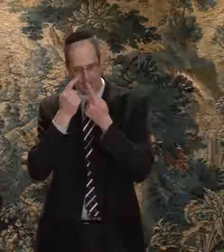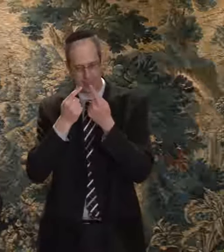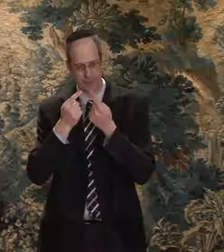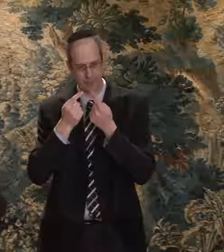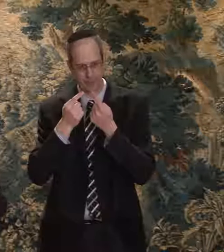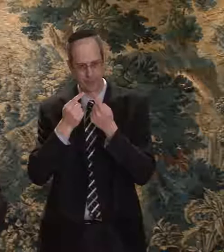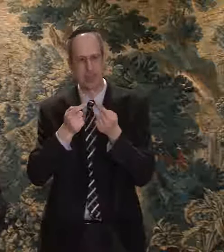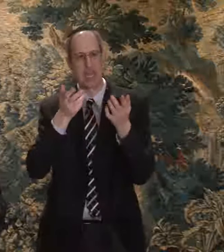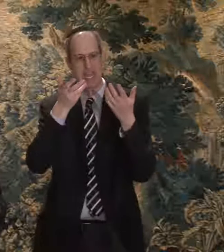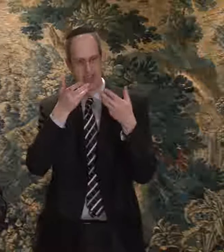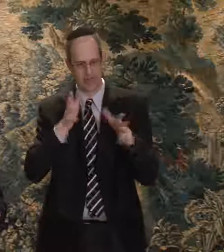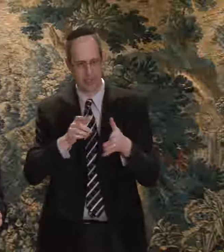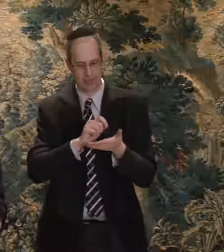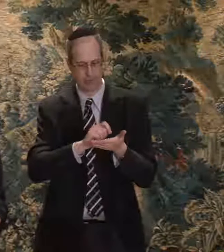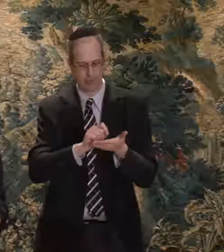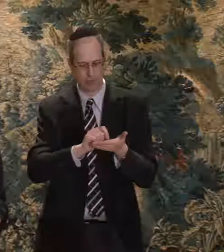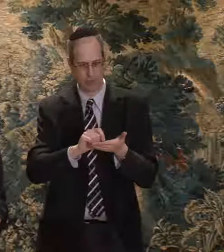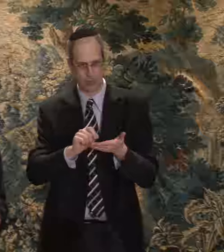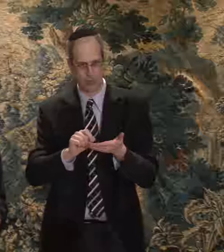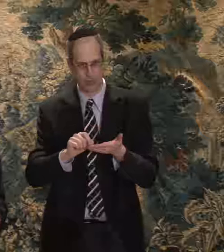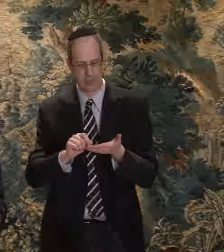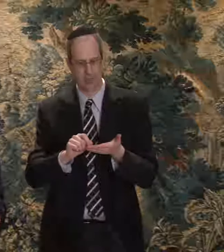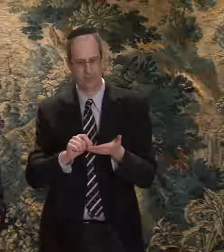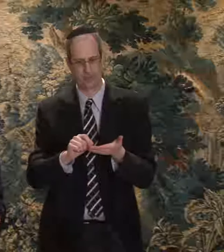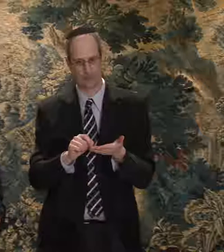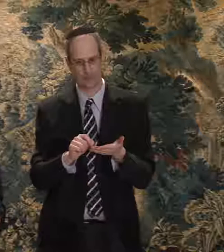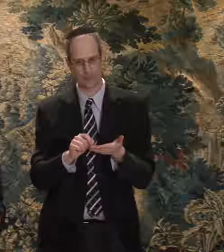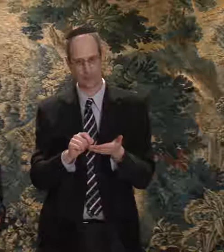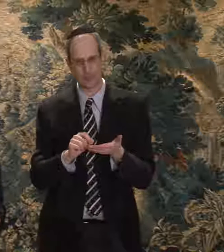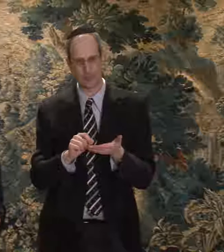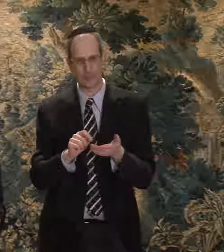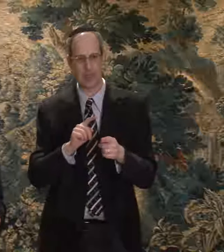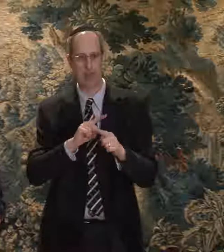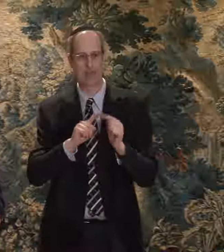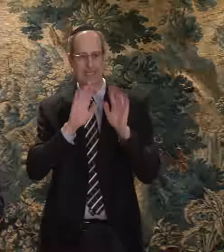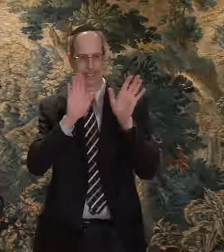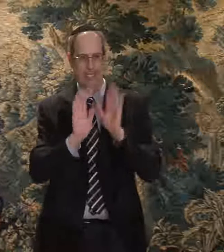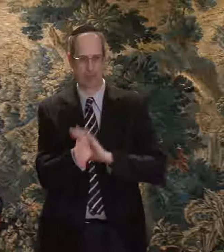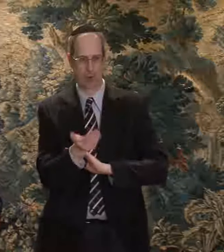finished writing the speech but tragically Sunday morning he passed away